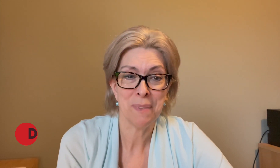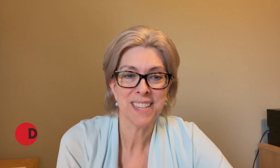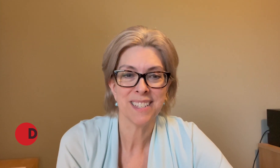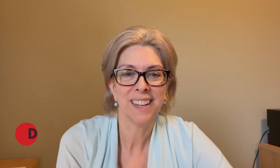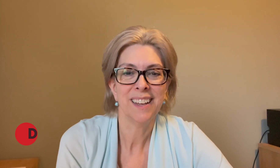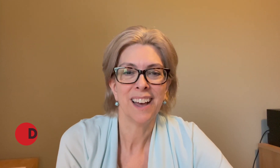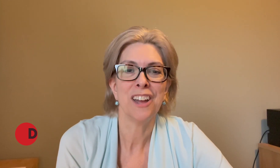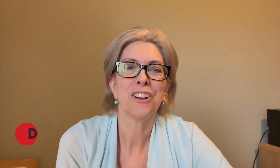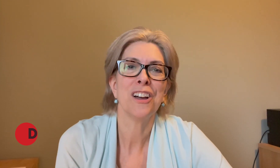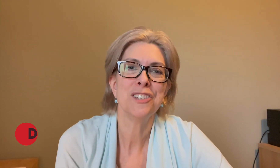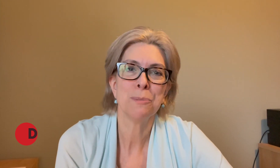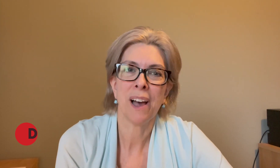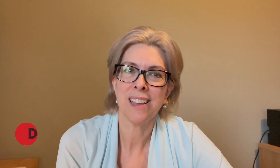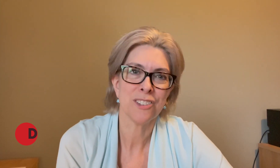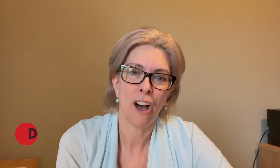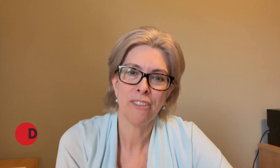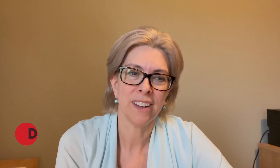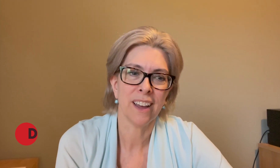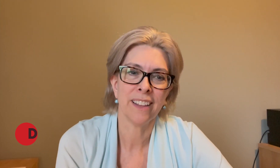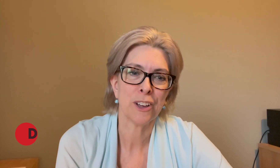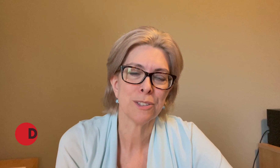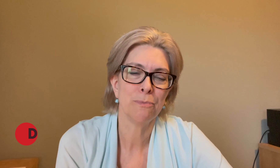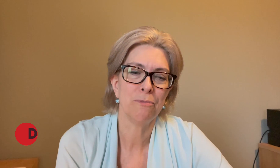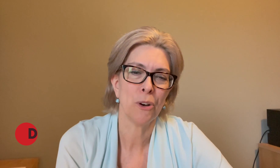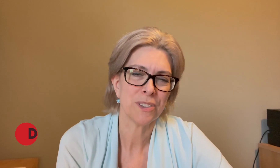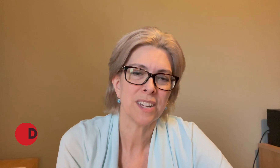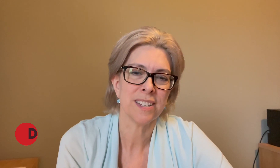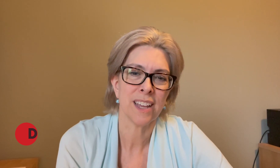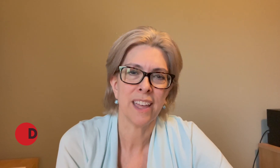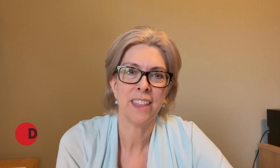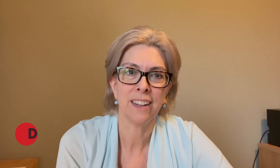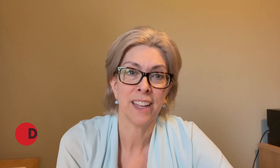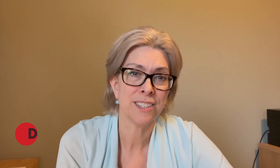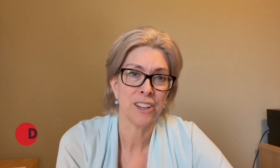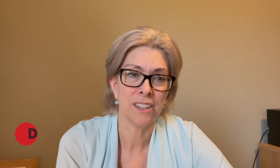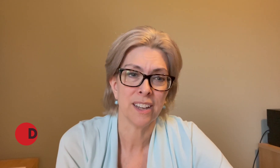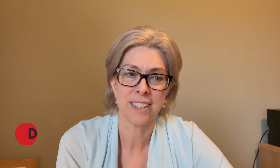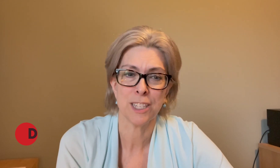being missed unconscious bias often allows folks to decide that